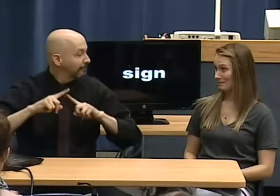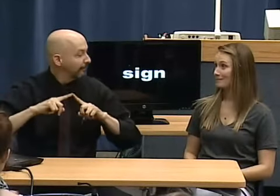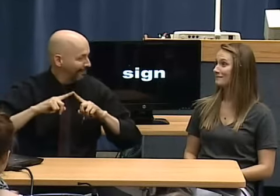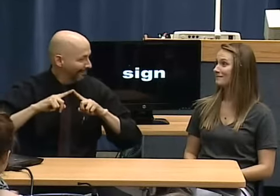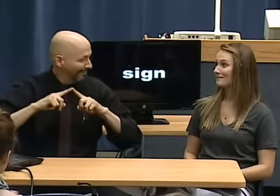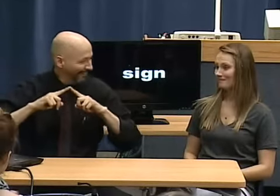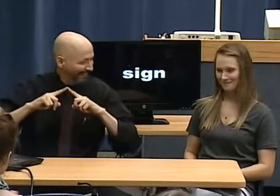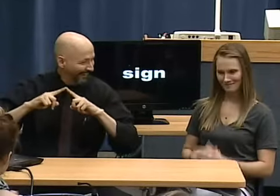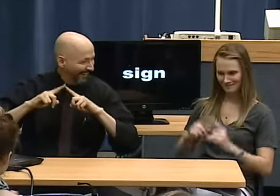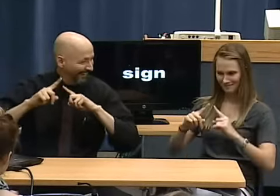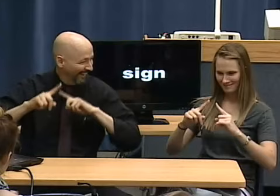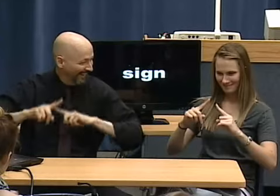Can you do that?